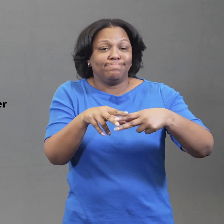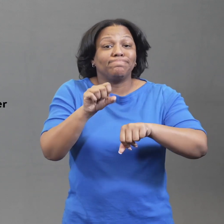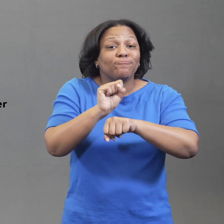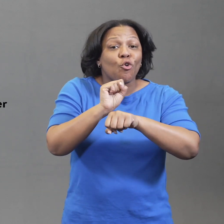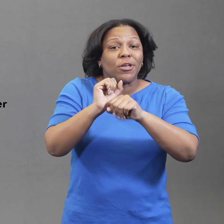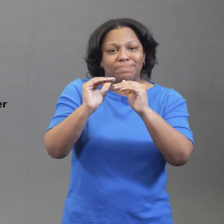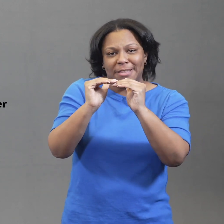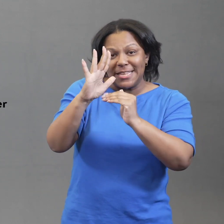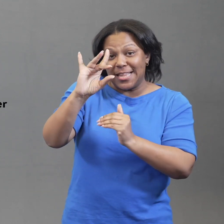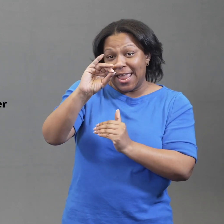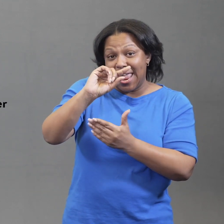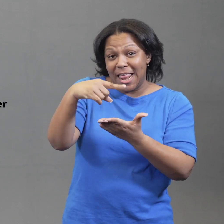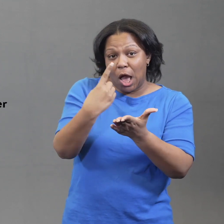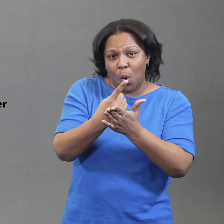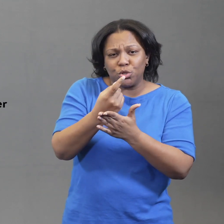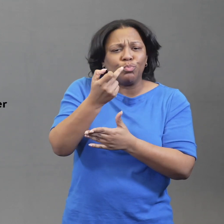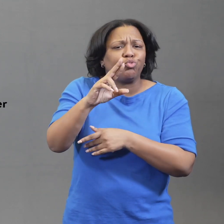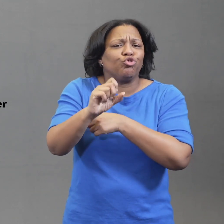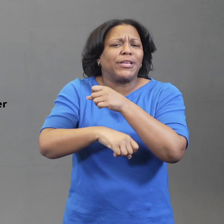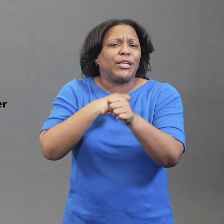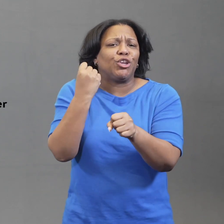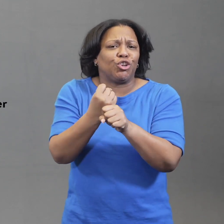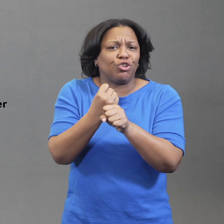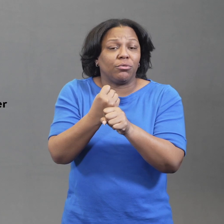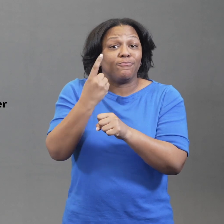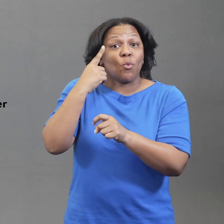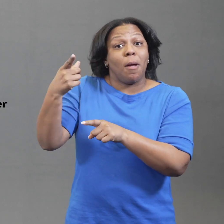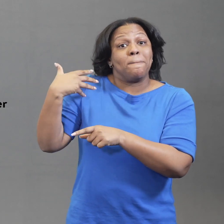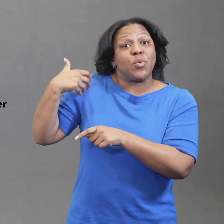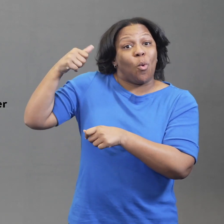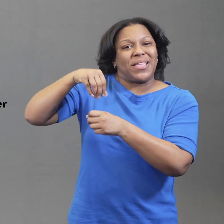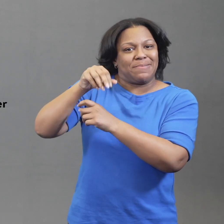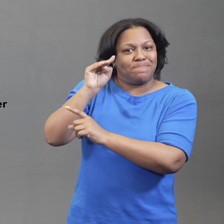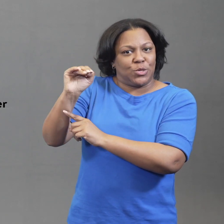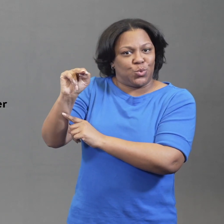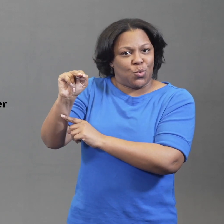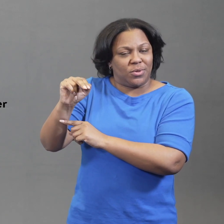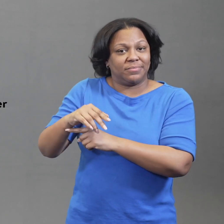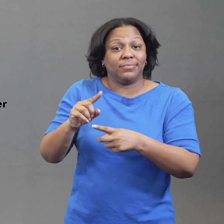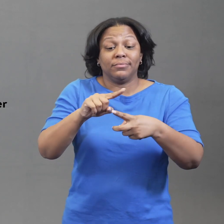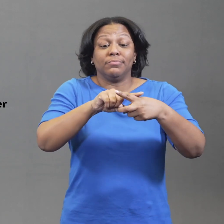work at least 80 hours per year for an employer in Minnesota;